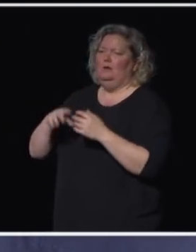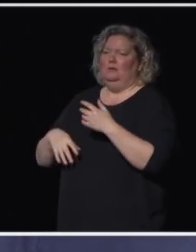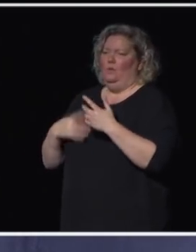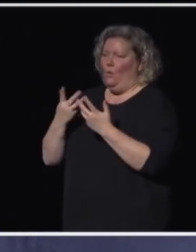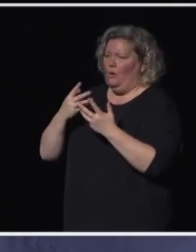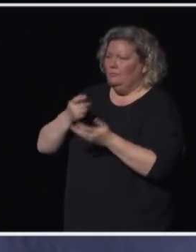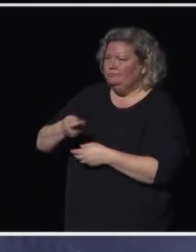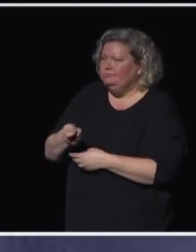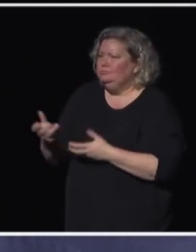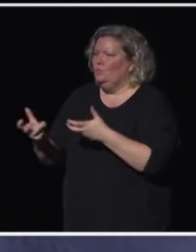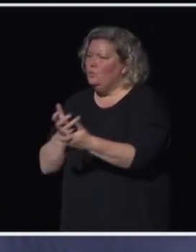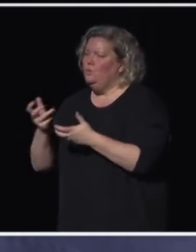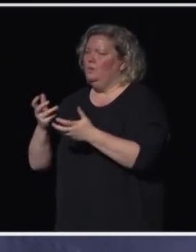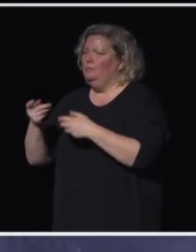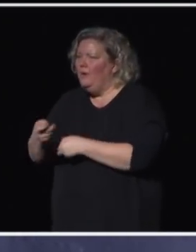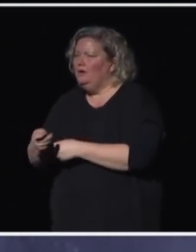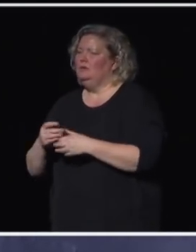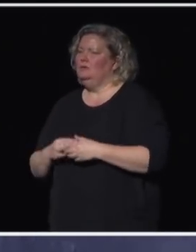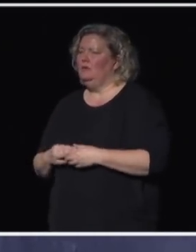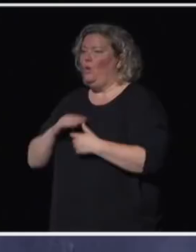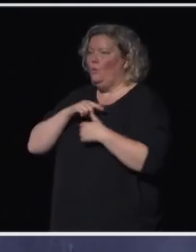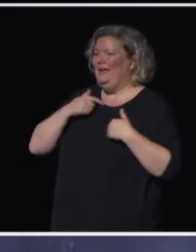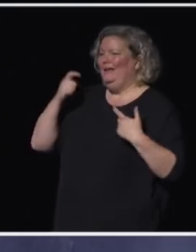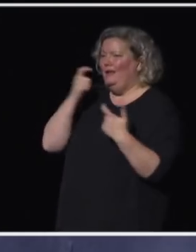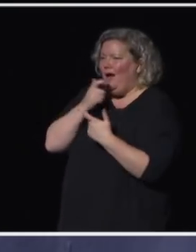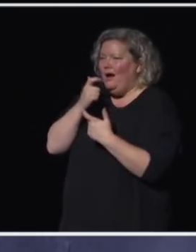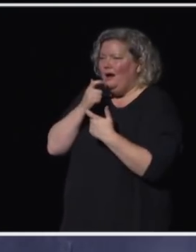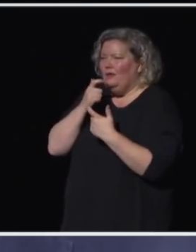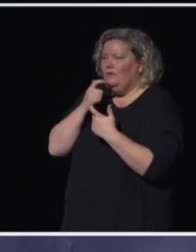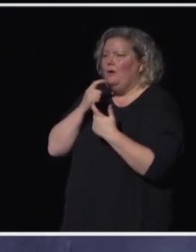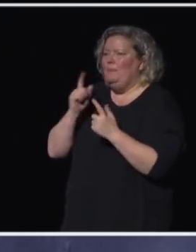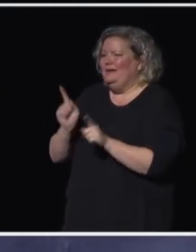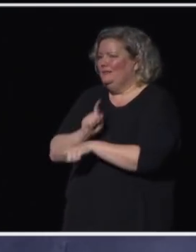We were laughing. But I know that we were afraid of those who loved us most.